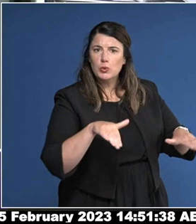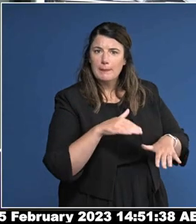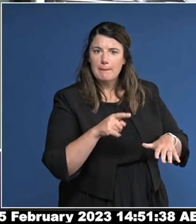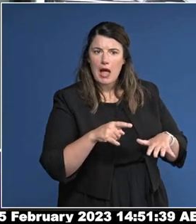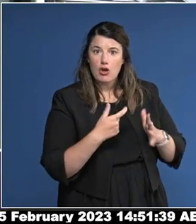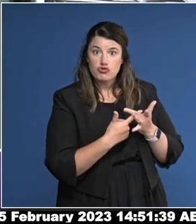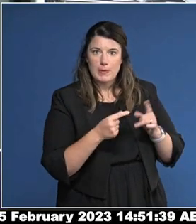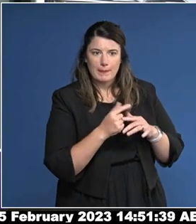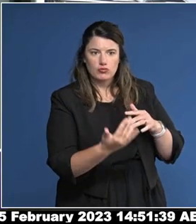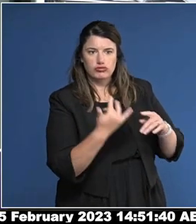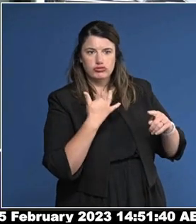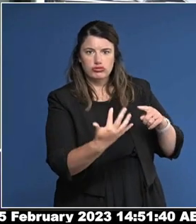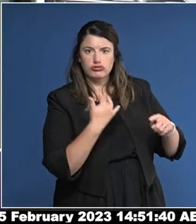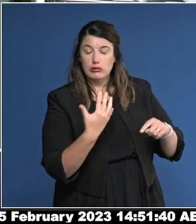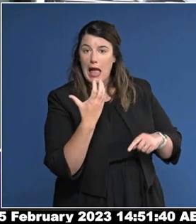And the carer may or may not be able to swim.